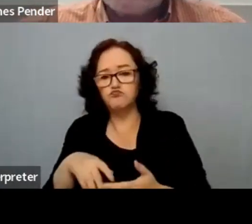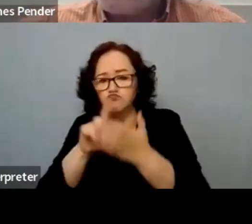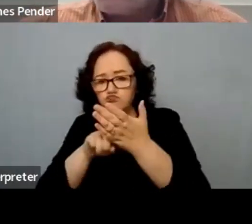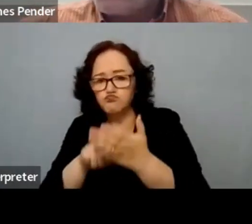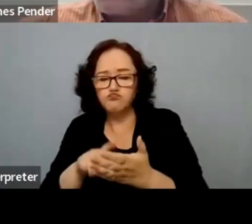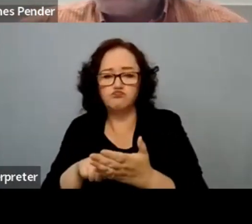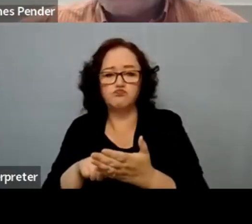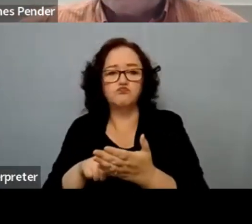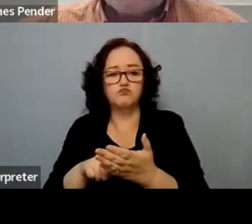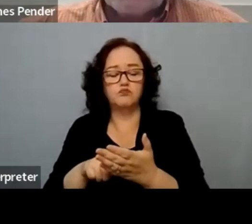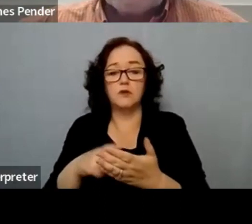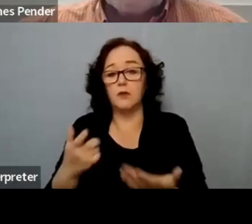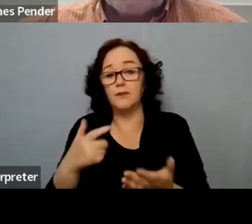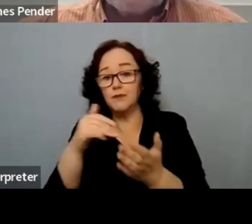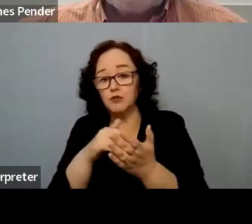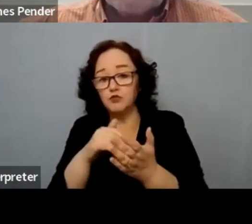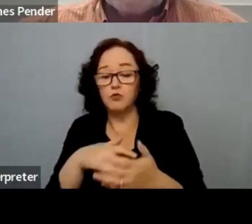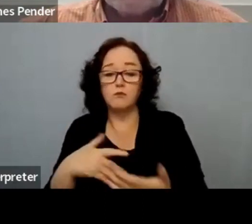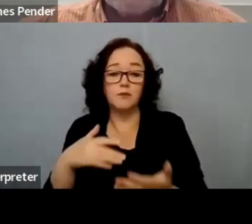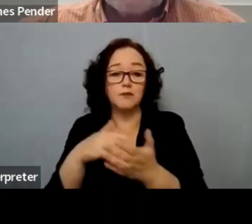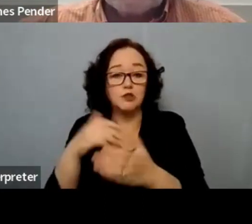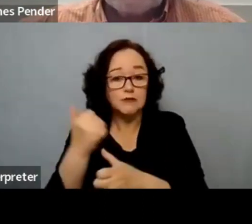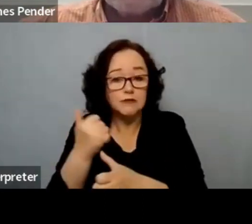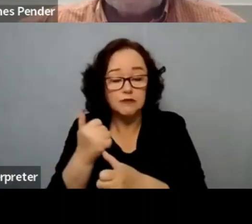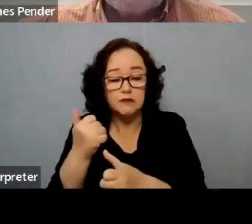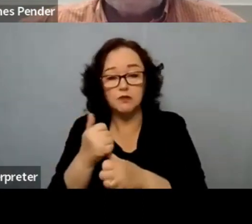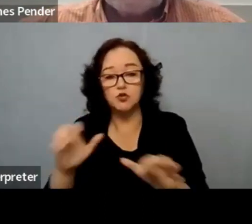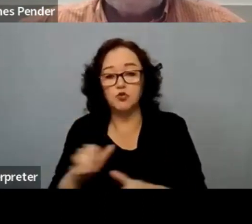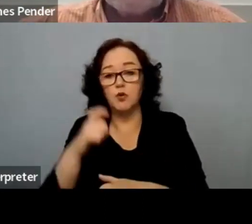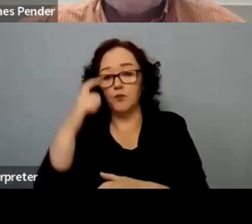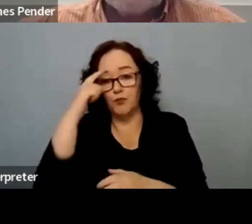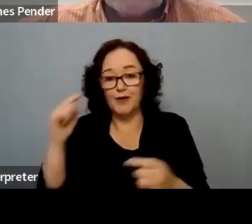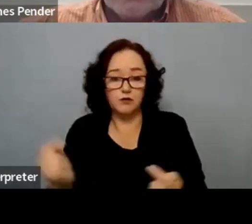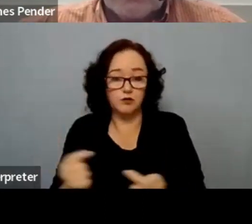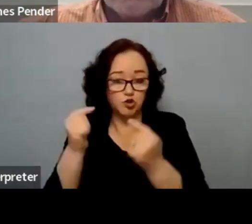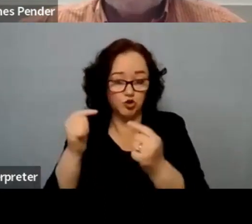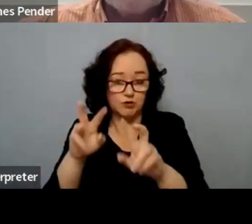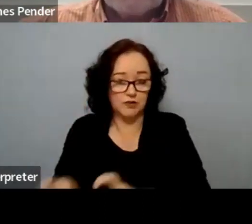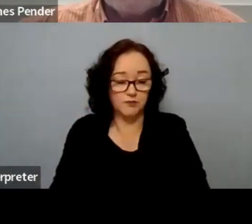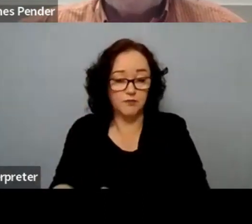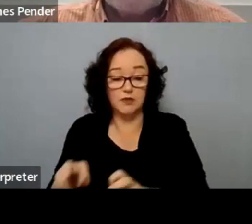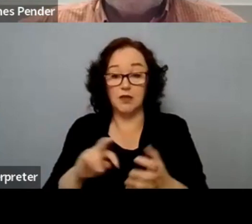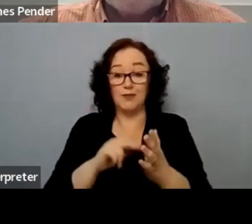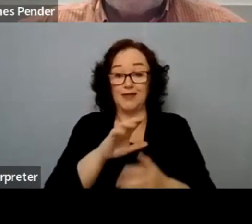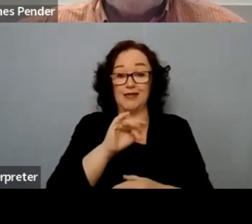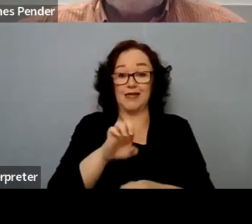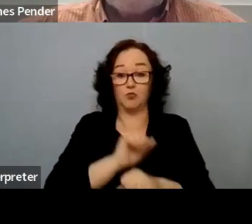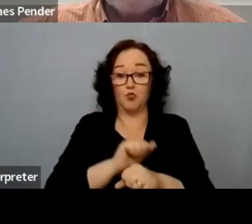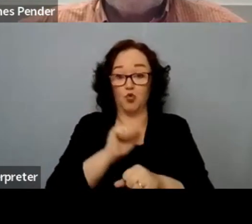assistant do a brain injury screen. So it doesn't have to land flat on the desk of the caseworker who is managing a